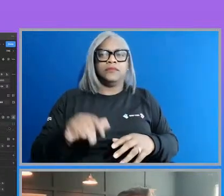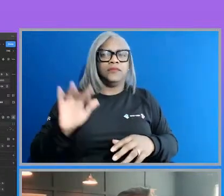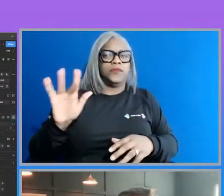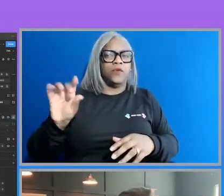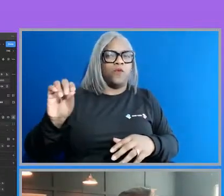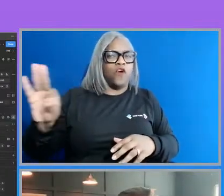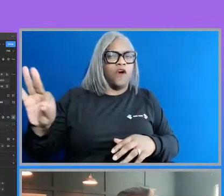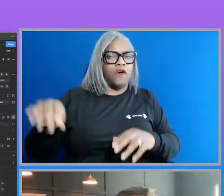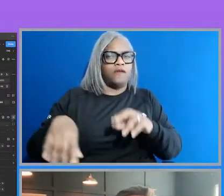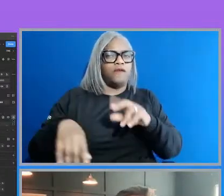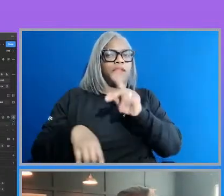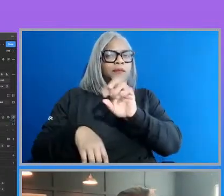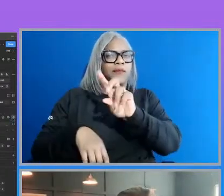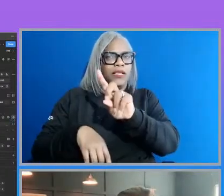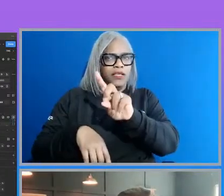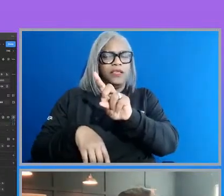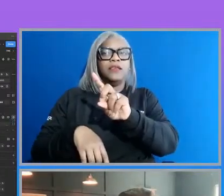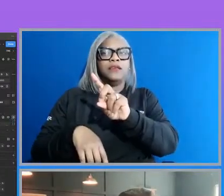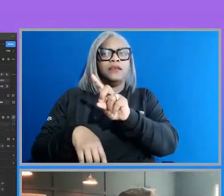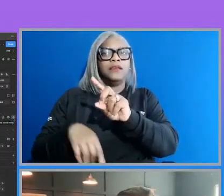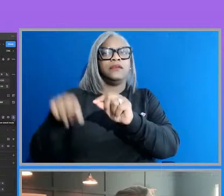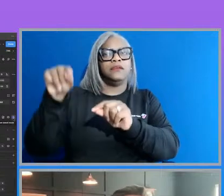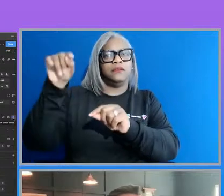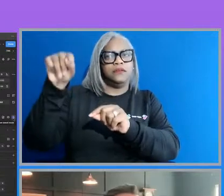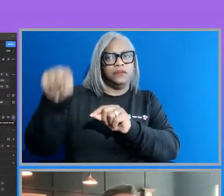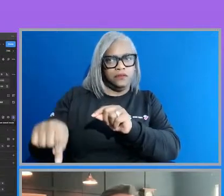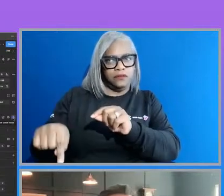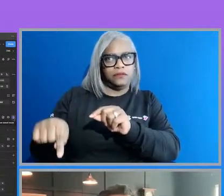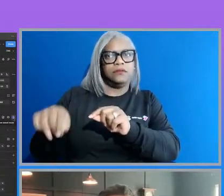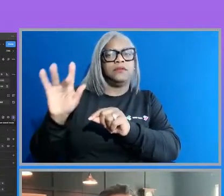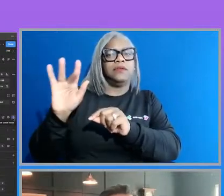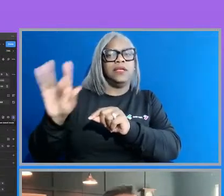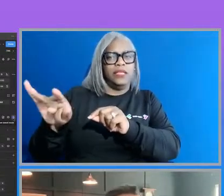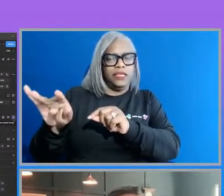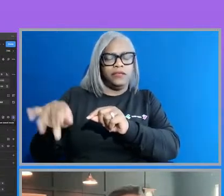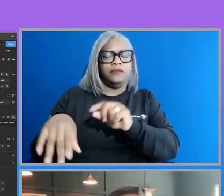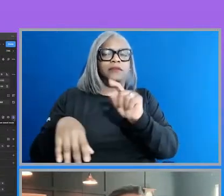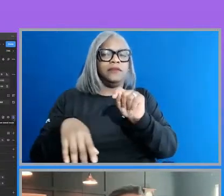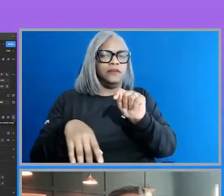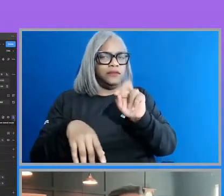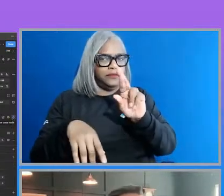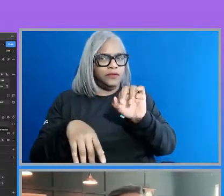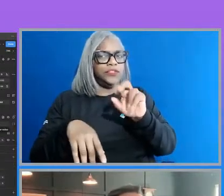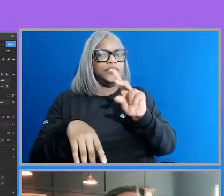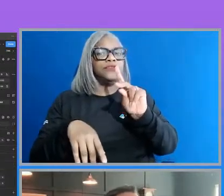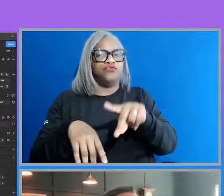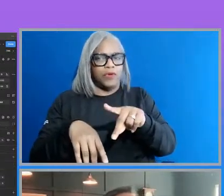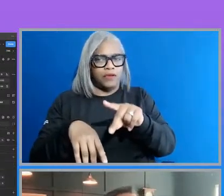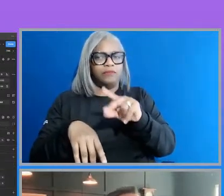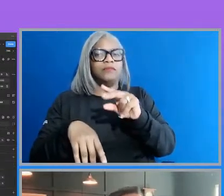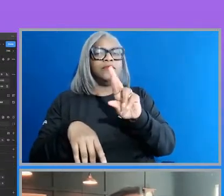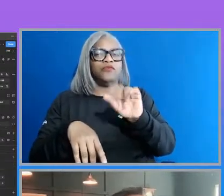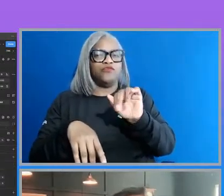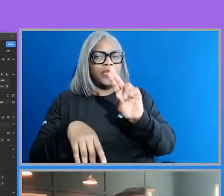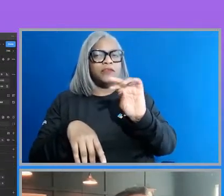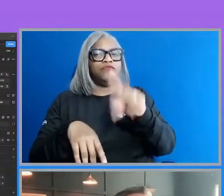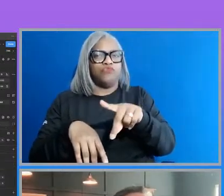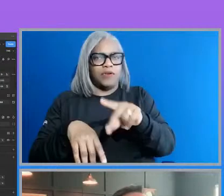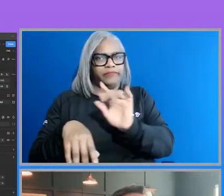off that blend mode one more time. I go to appearance and I click on the teardrop raindrop over here to turn it off. Now